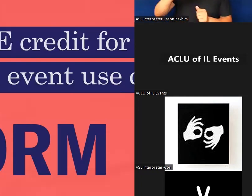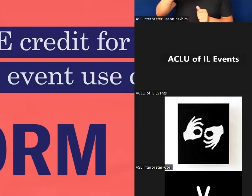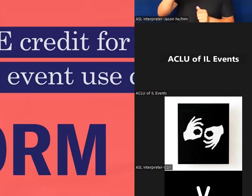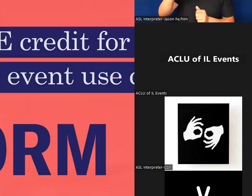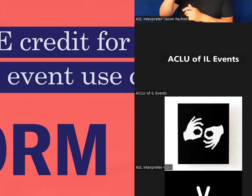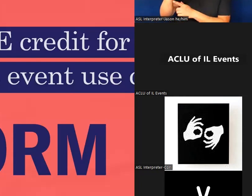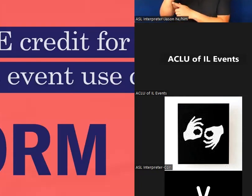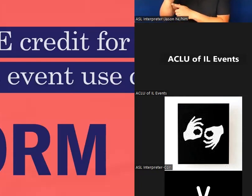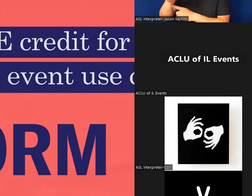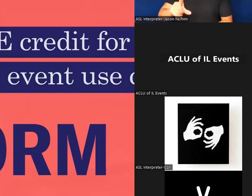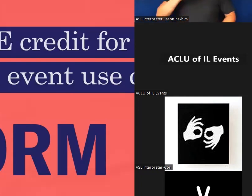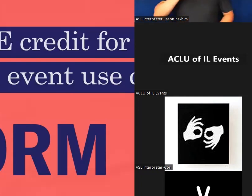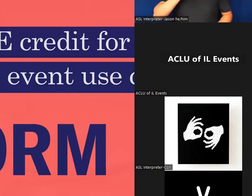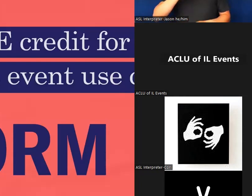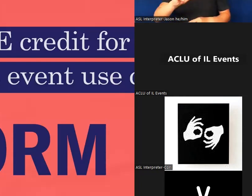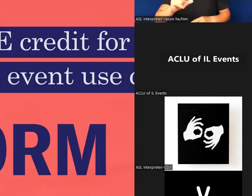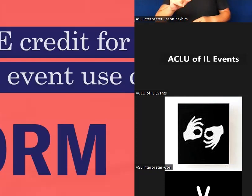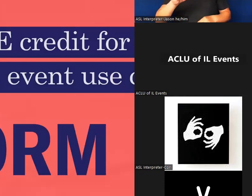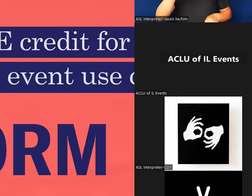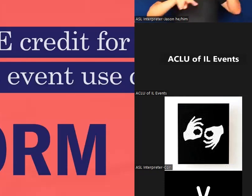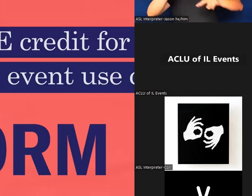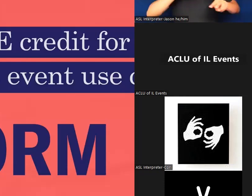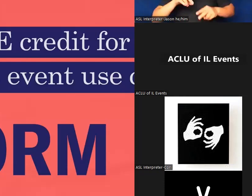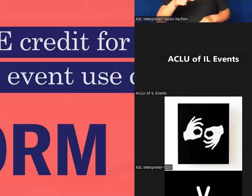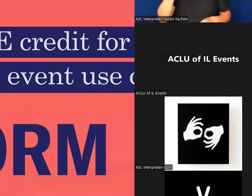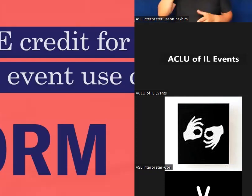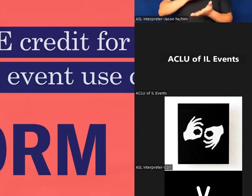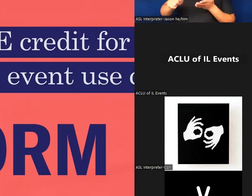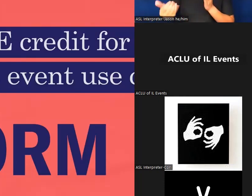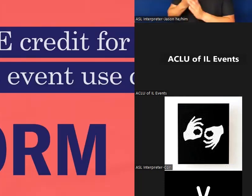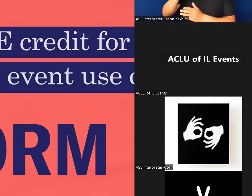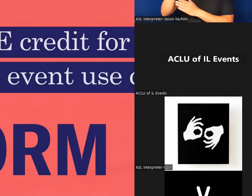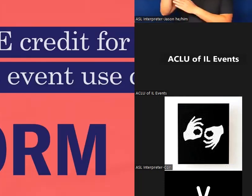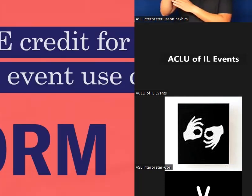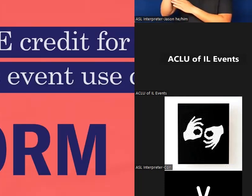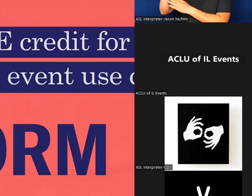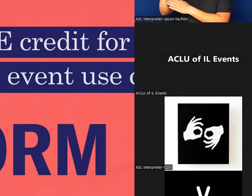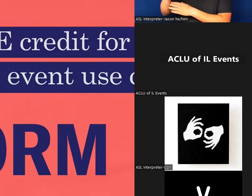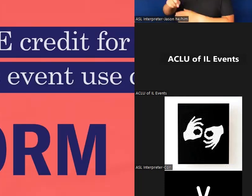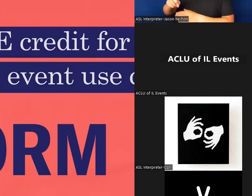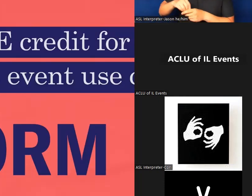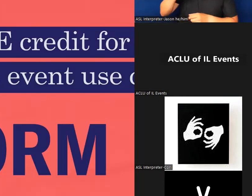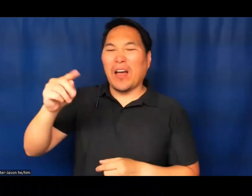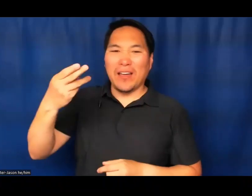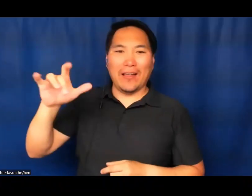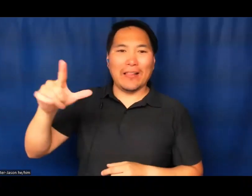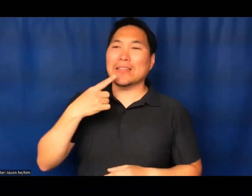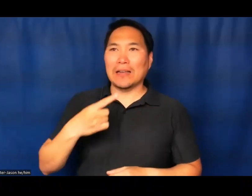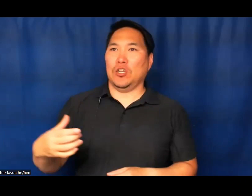school about the Supreme Court has a new op-ed. I just saw it this morning in the Hill where he said Chief Justice is talking about Chief